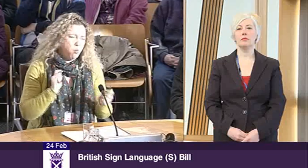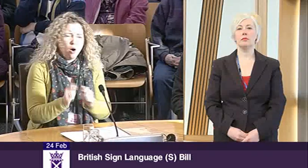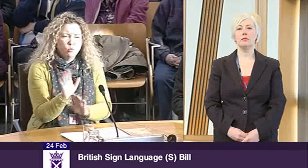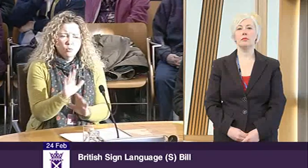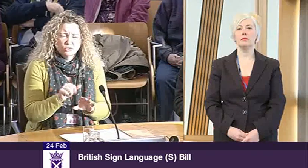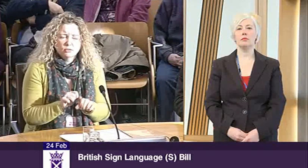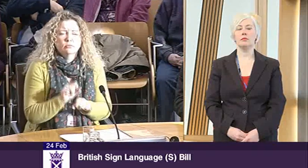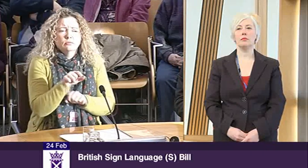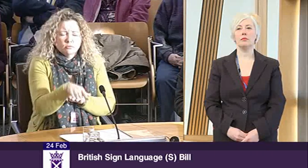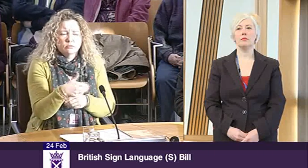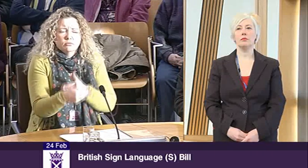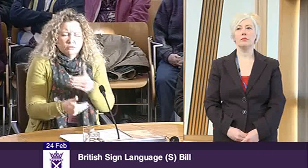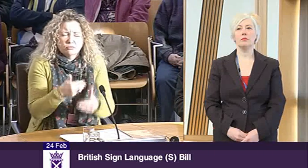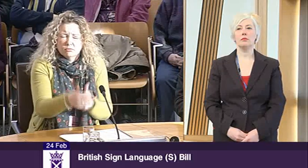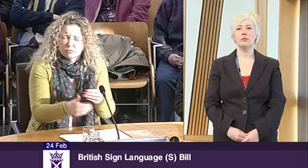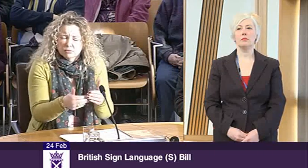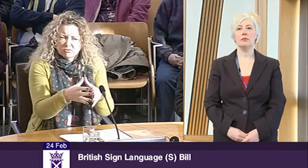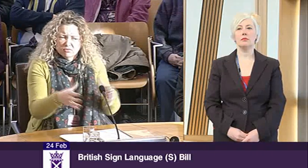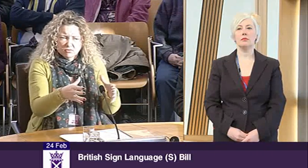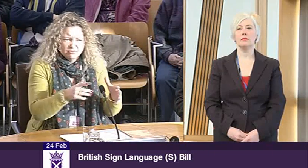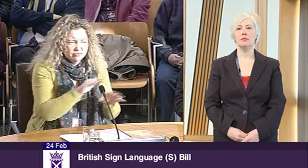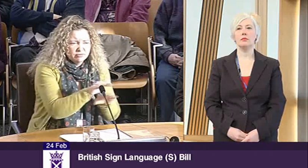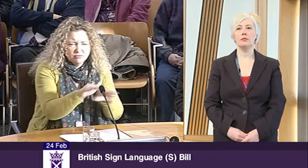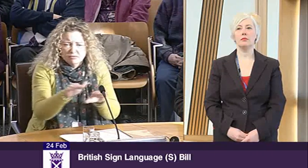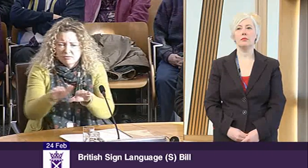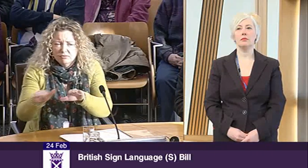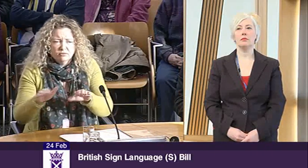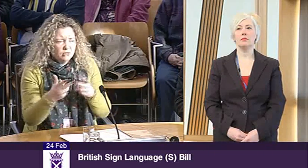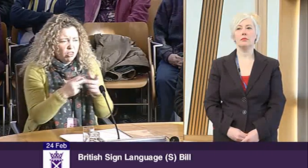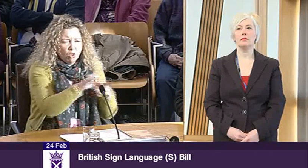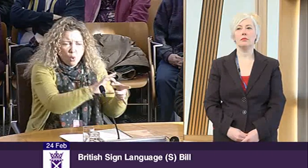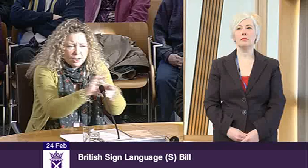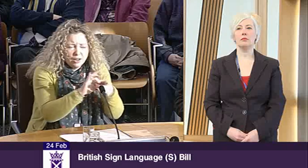an important step towards the improvement of services, which will be gradual. Things